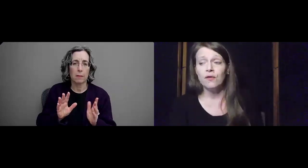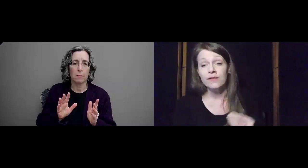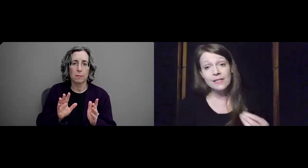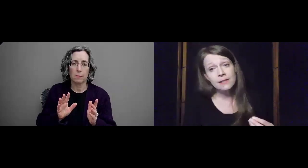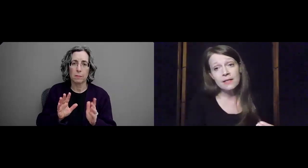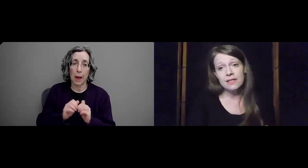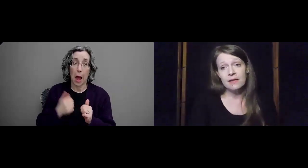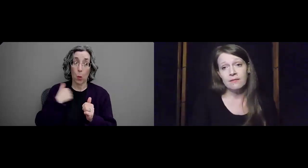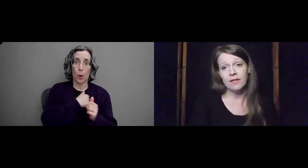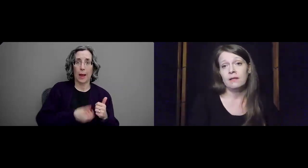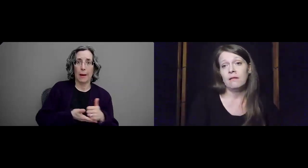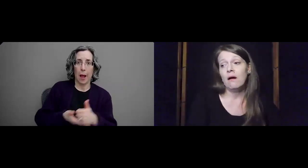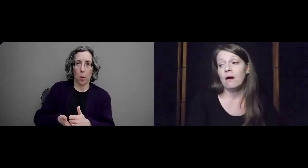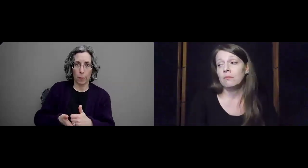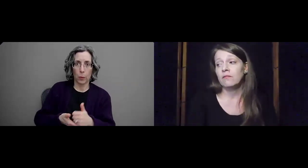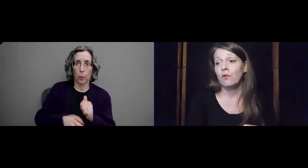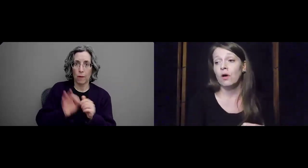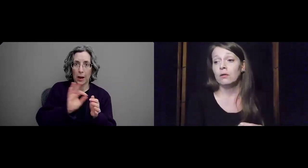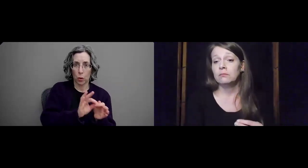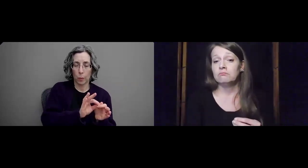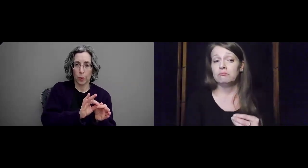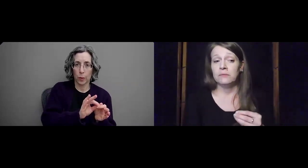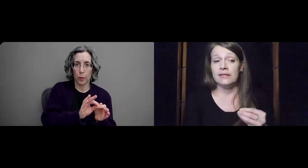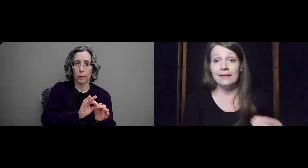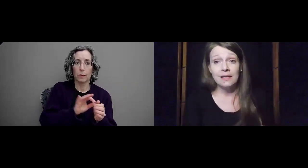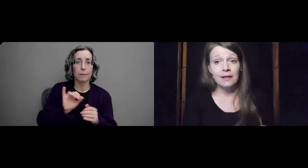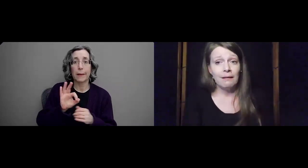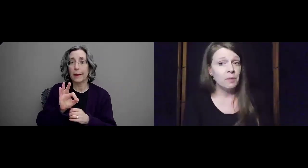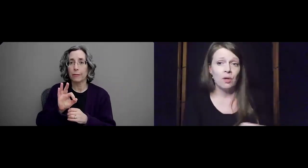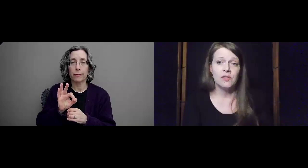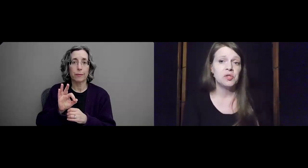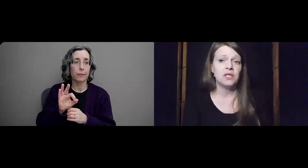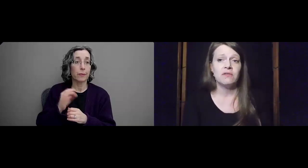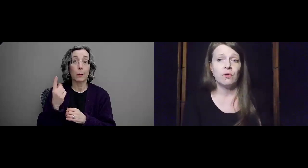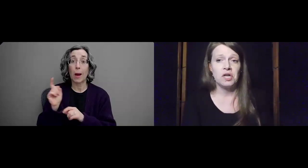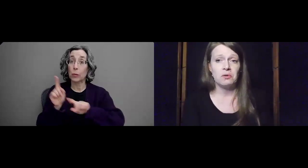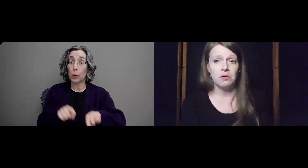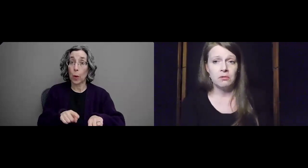clarify how we can assist in being able to get an interpreter